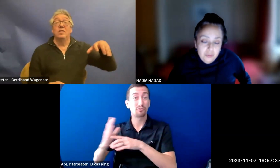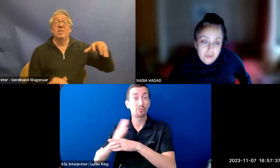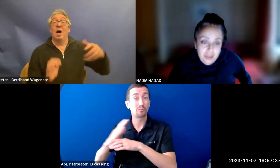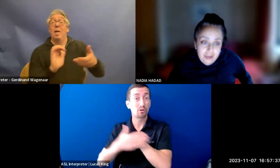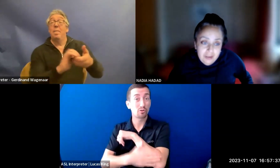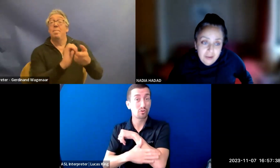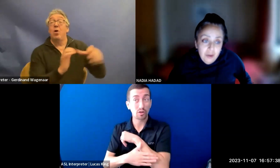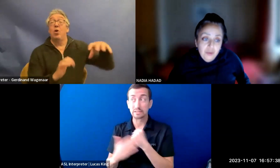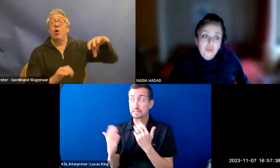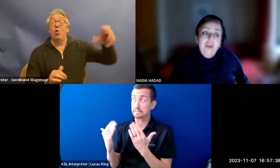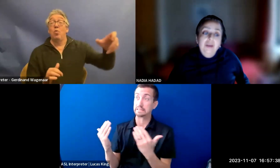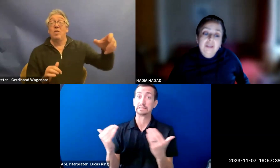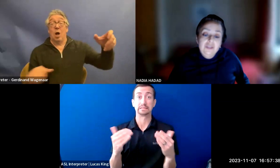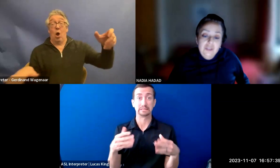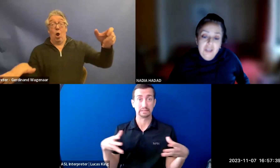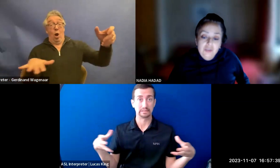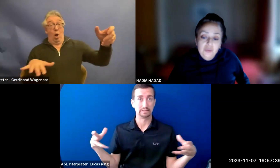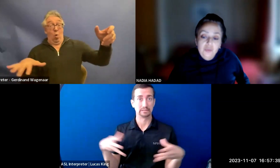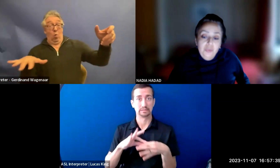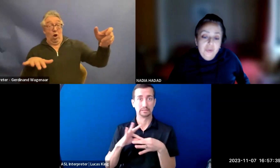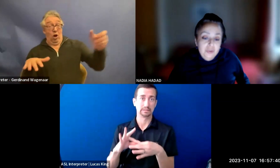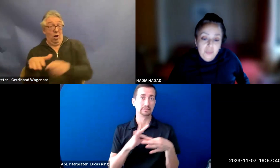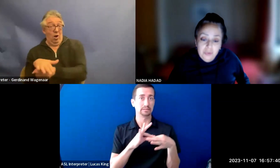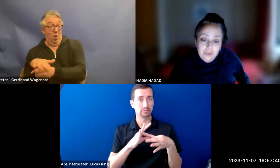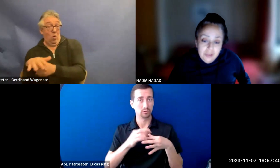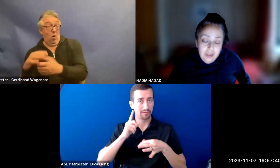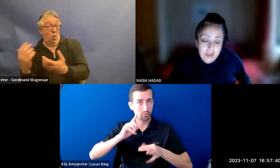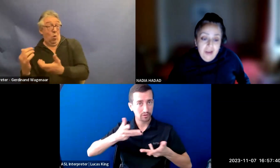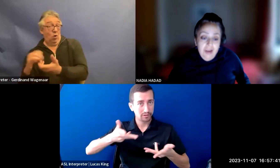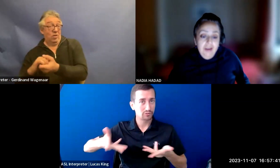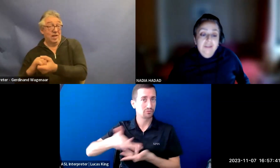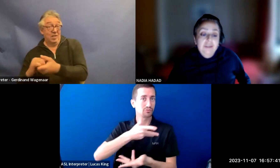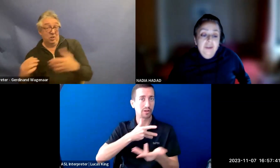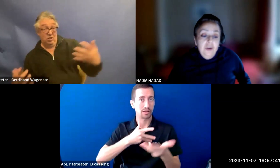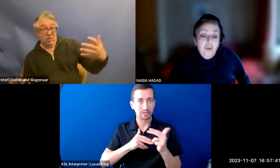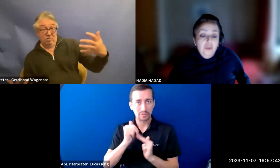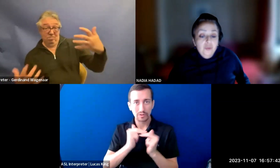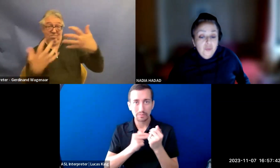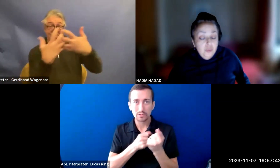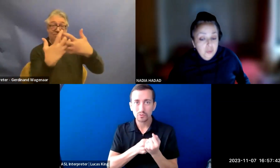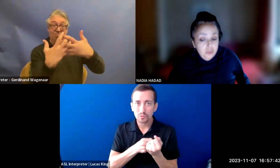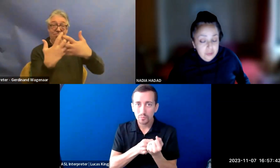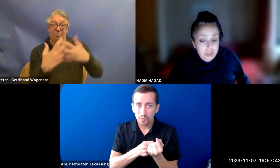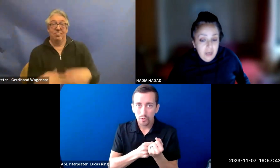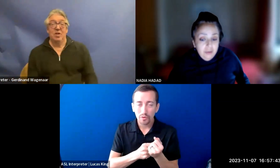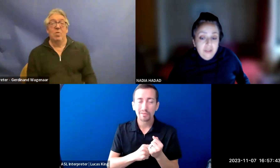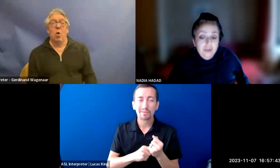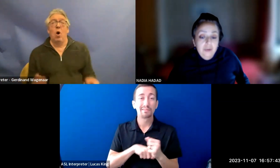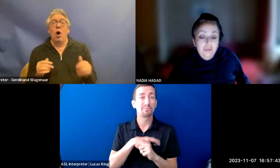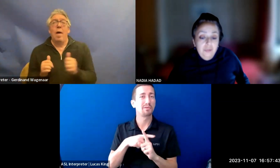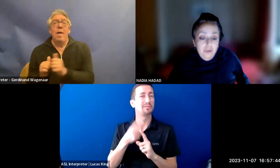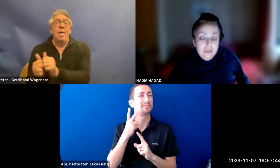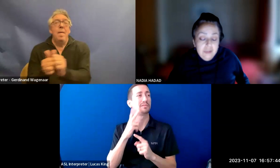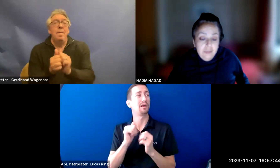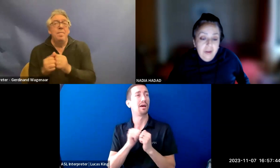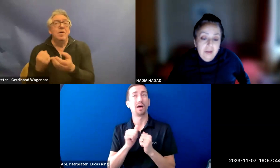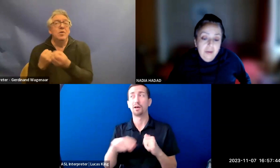to bring them also together, to make exchange, to peer support and to see how they could enforce them